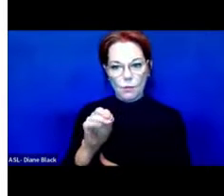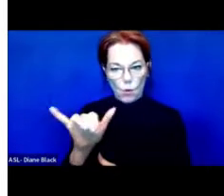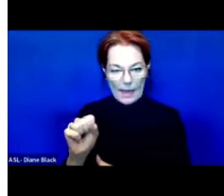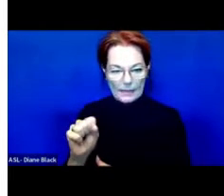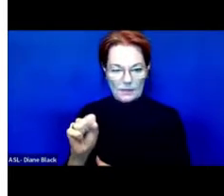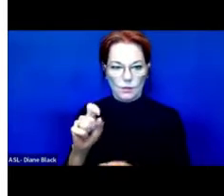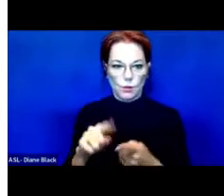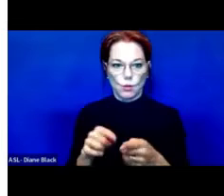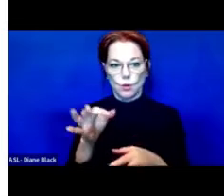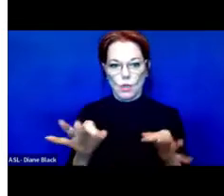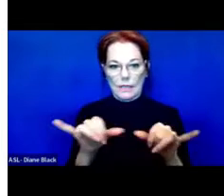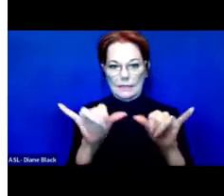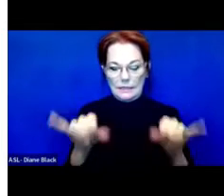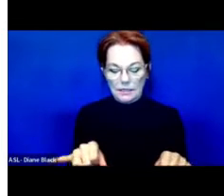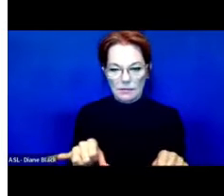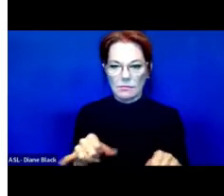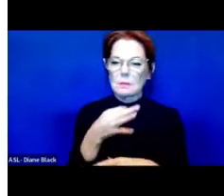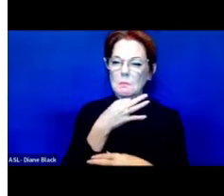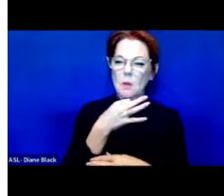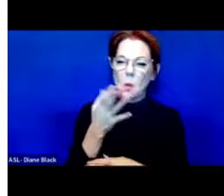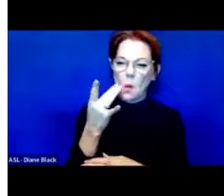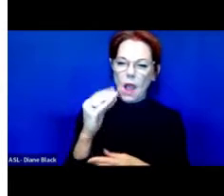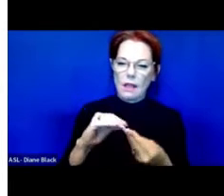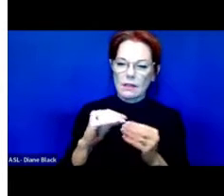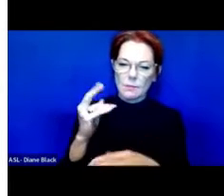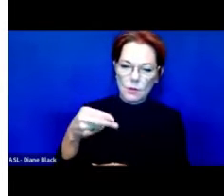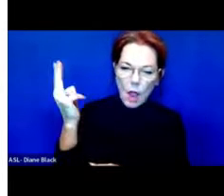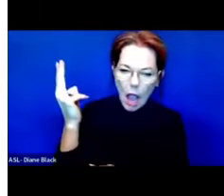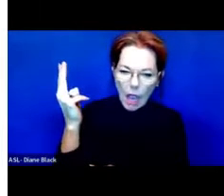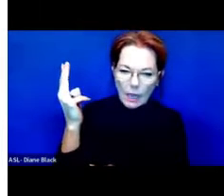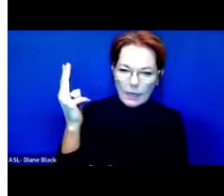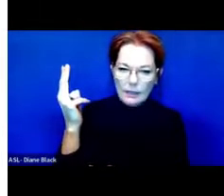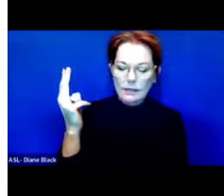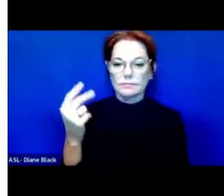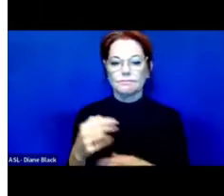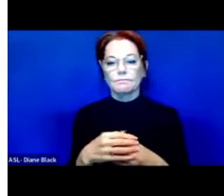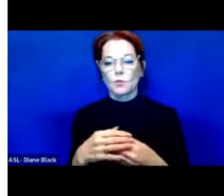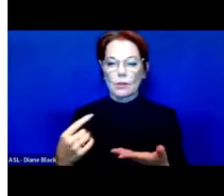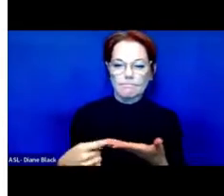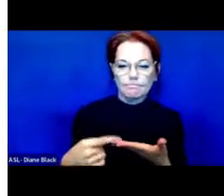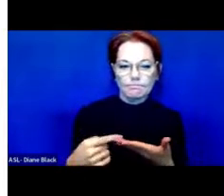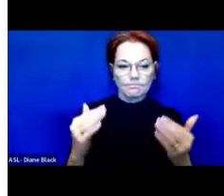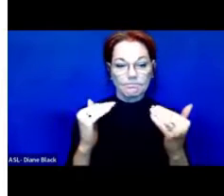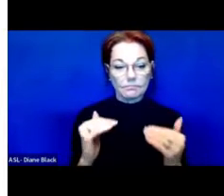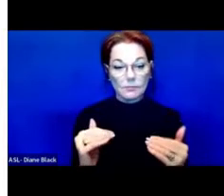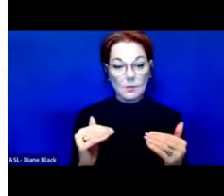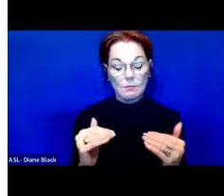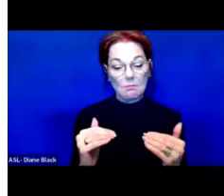is the prevalence so high, we unpack that a little bit about that intersection? And then what does it look like for an individual living with a brain